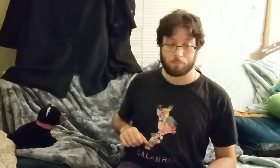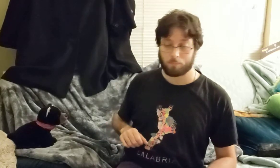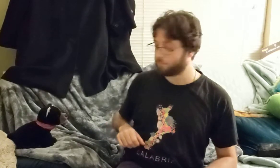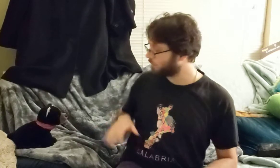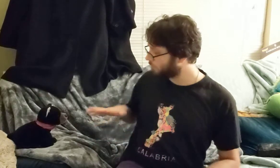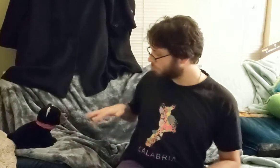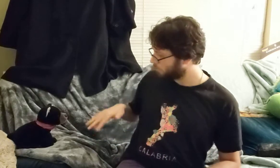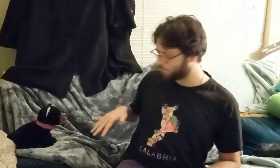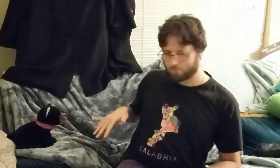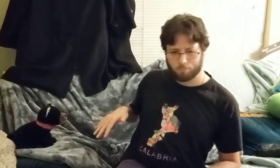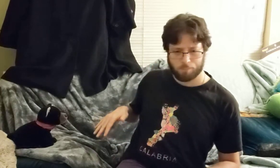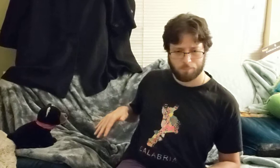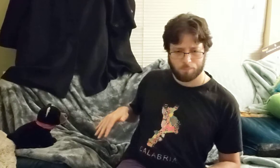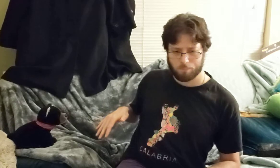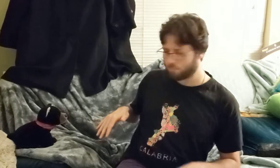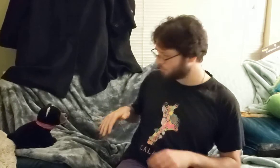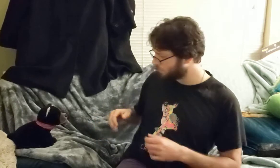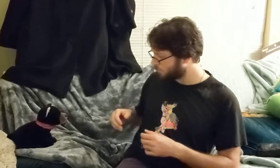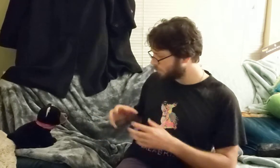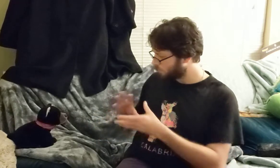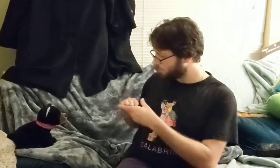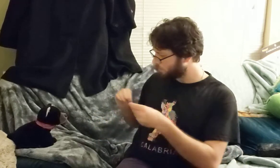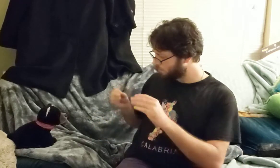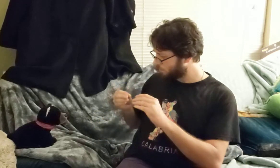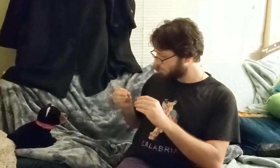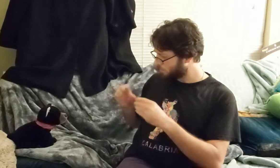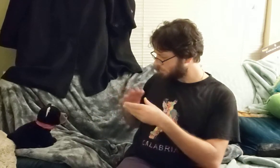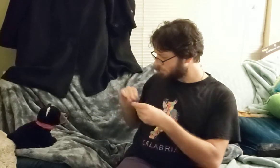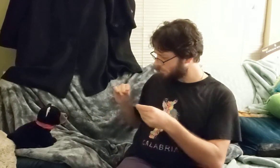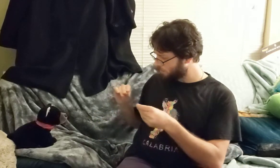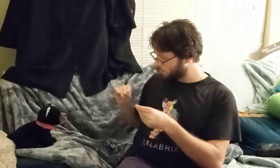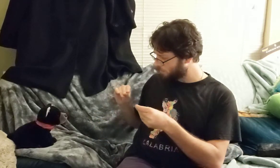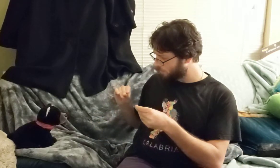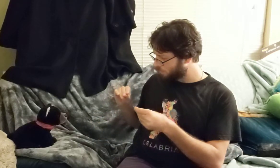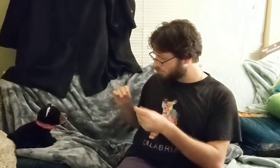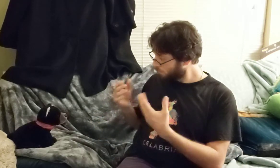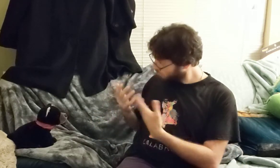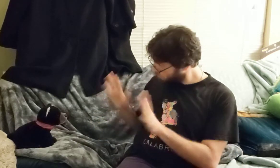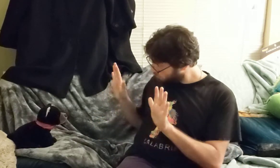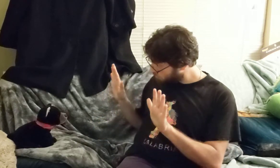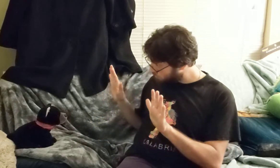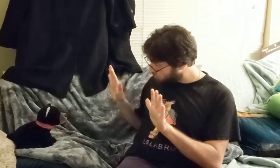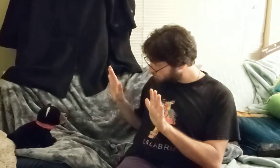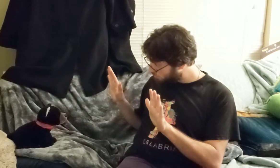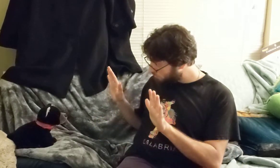HEY-bearaldo STORY FINISH?